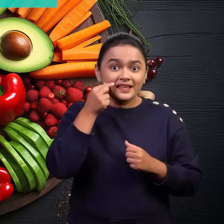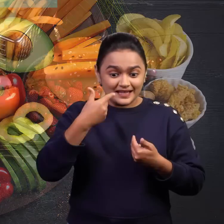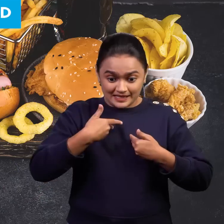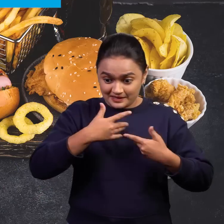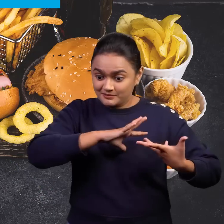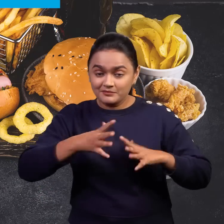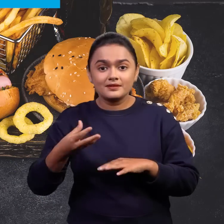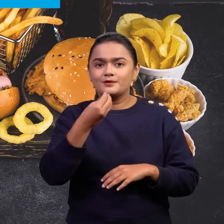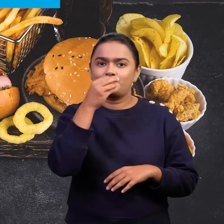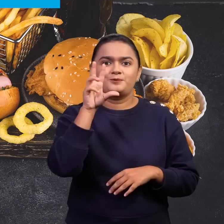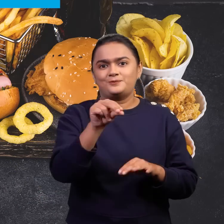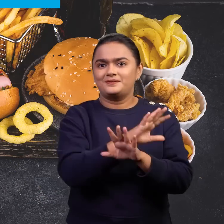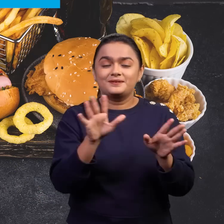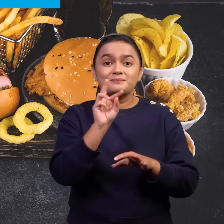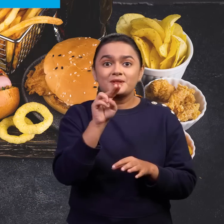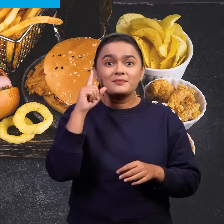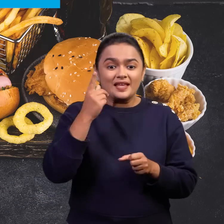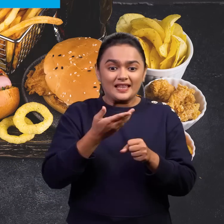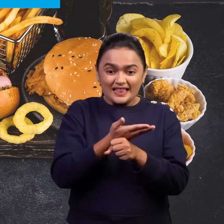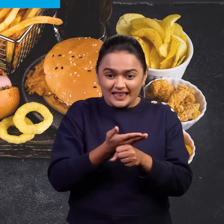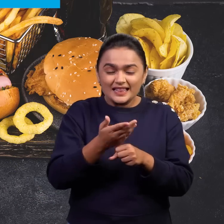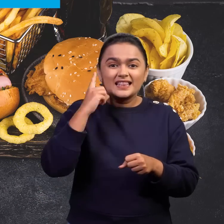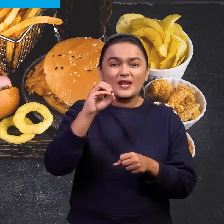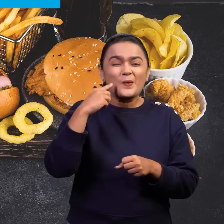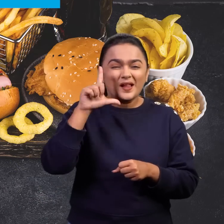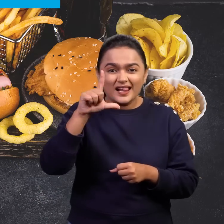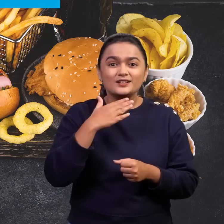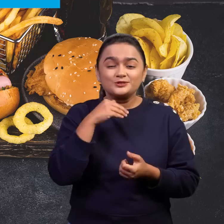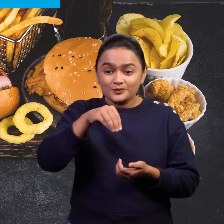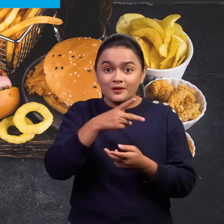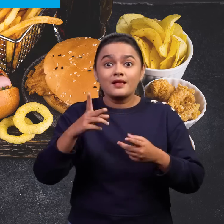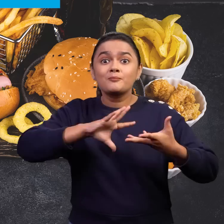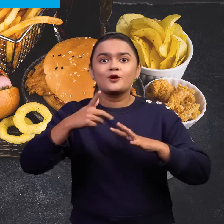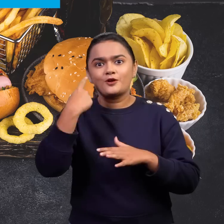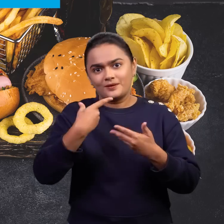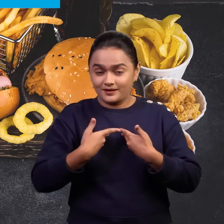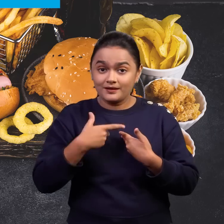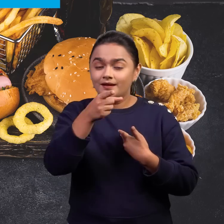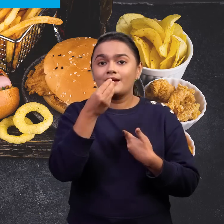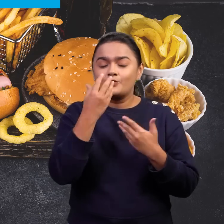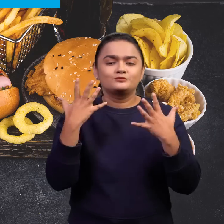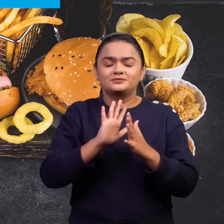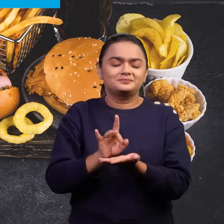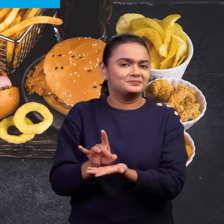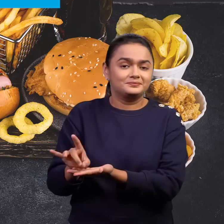and avoid what is man-made. This means oil and sugar, which are man-made, must be avoided.